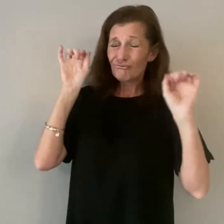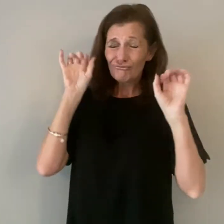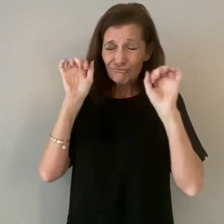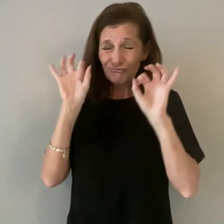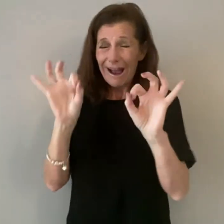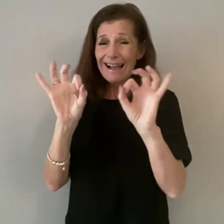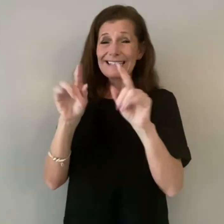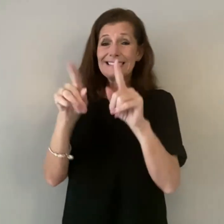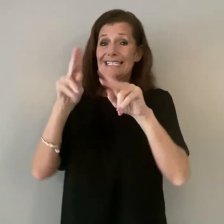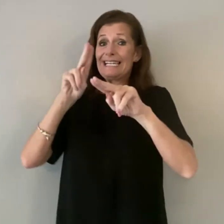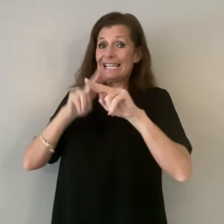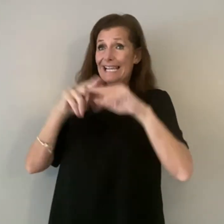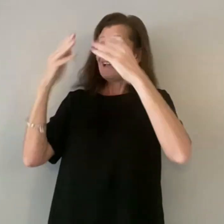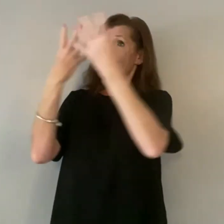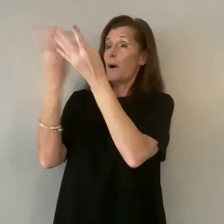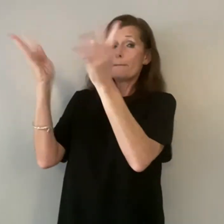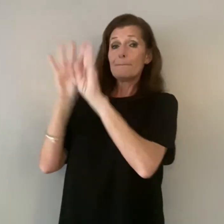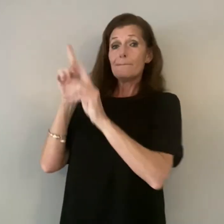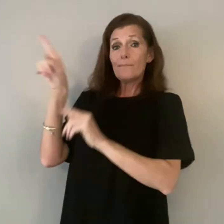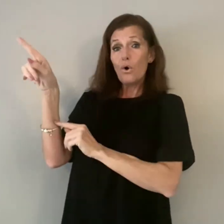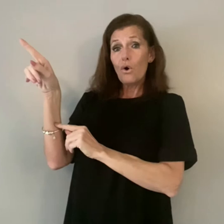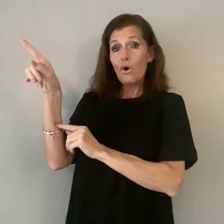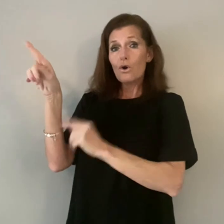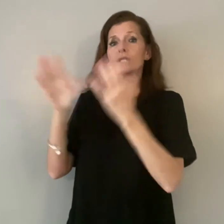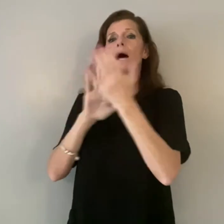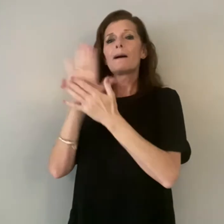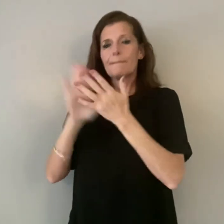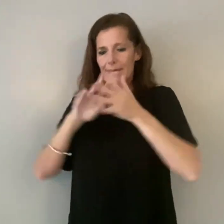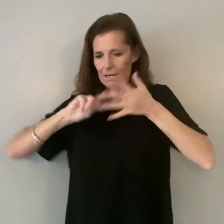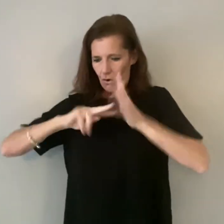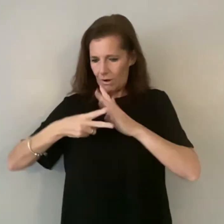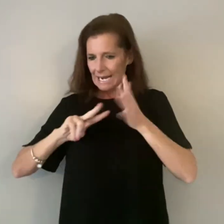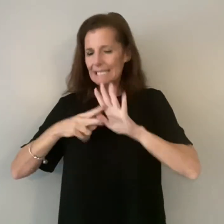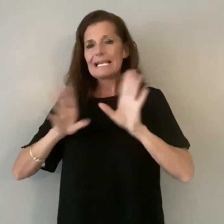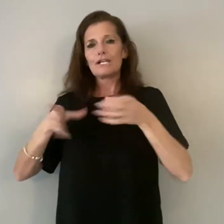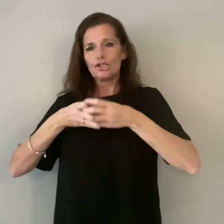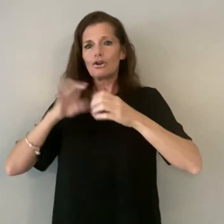And if you get that right at board level then you will get it right to the organization level.